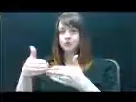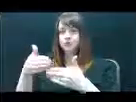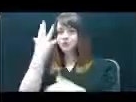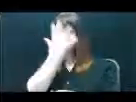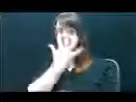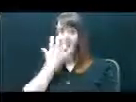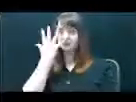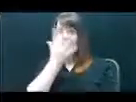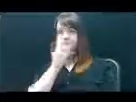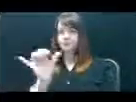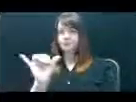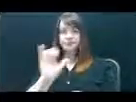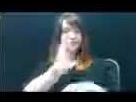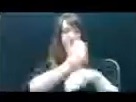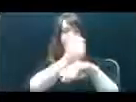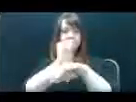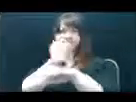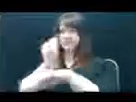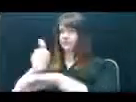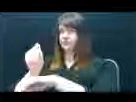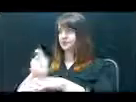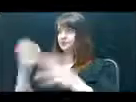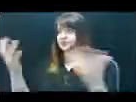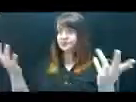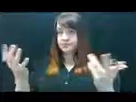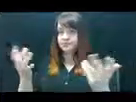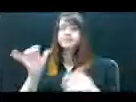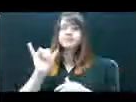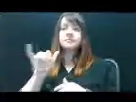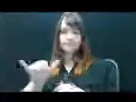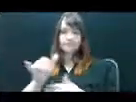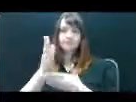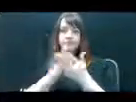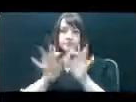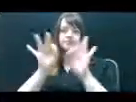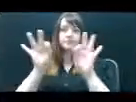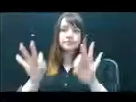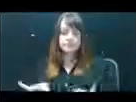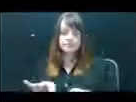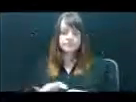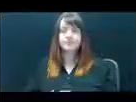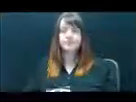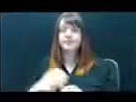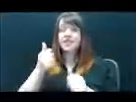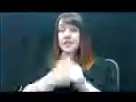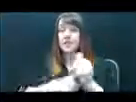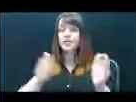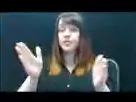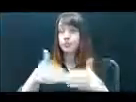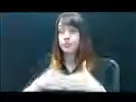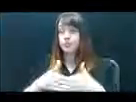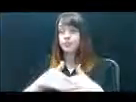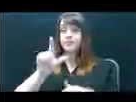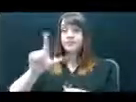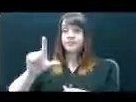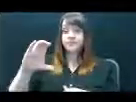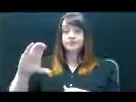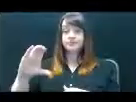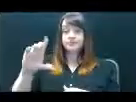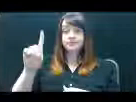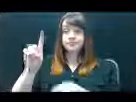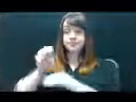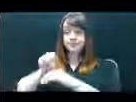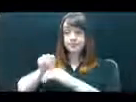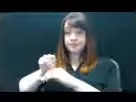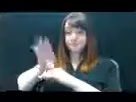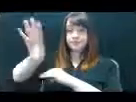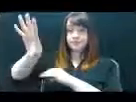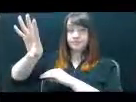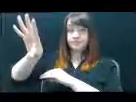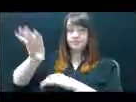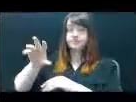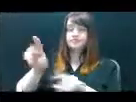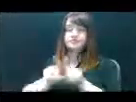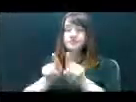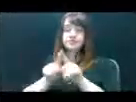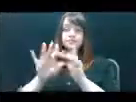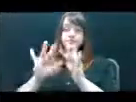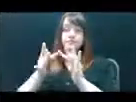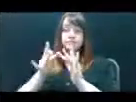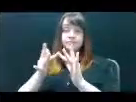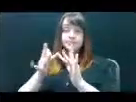Each room will be equipped with an LCD projector and an internet connection. Presenters are